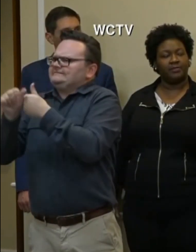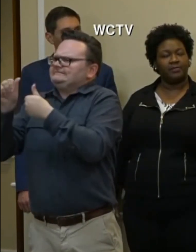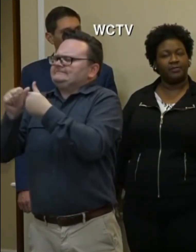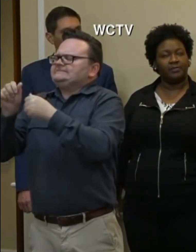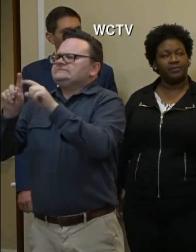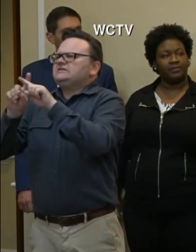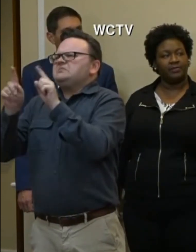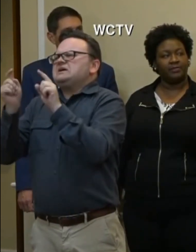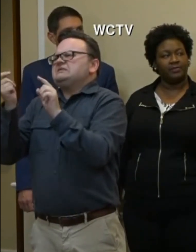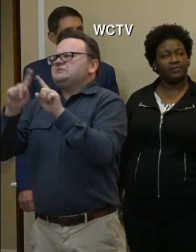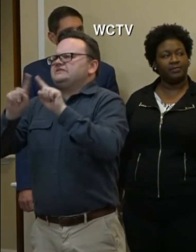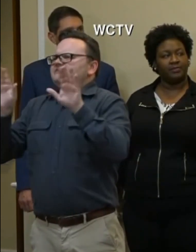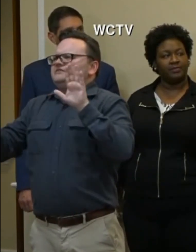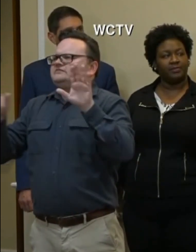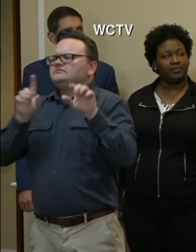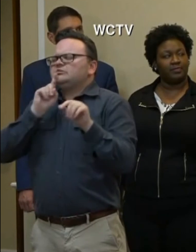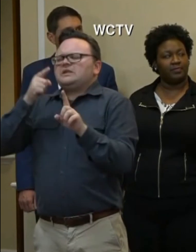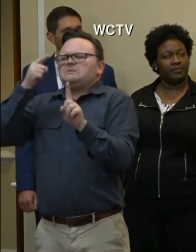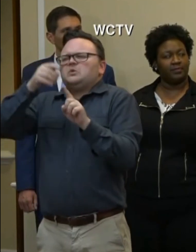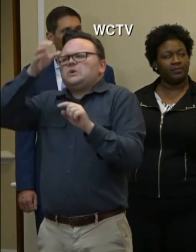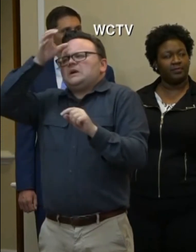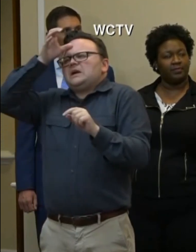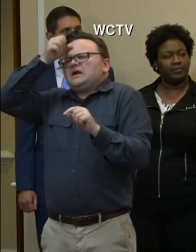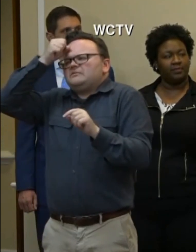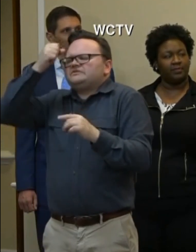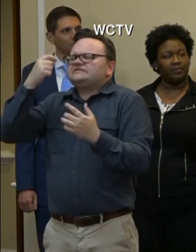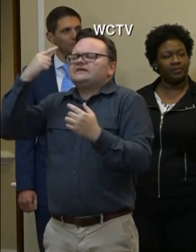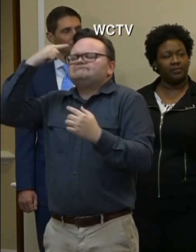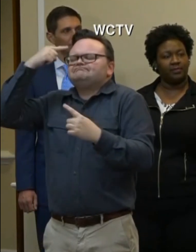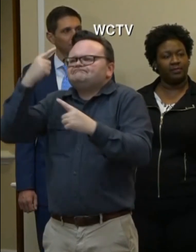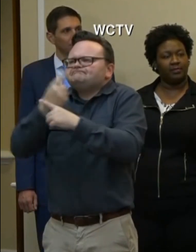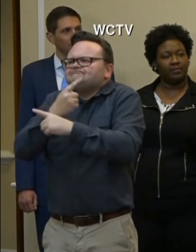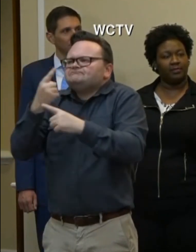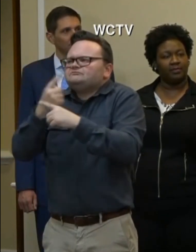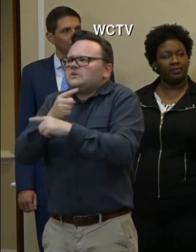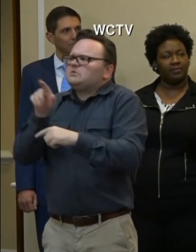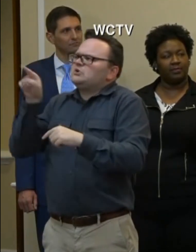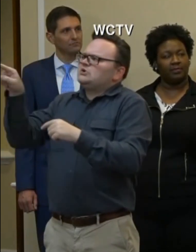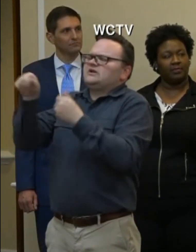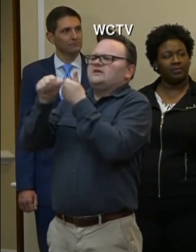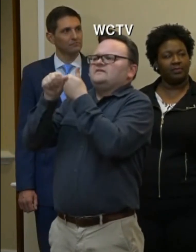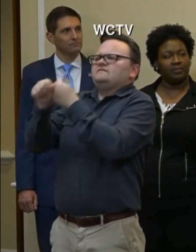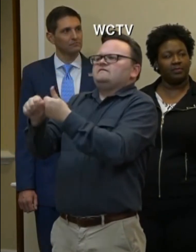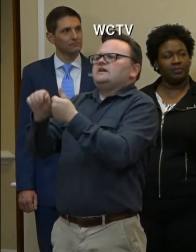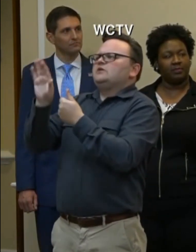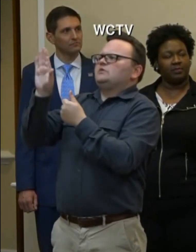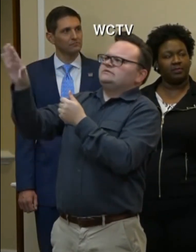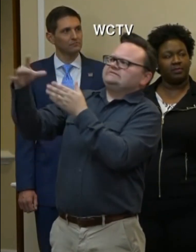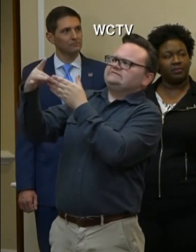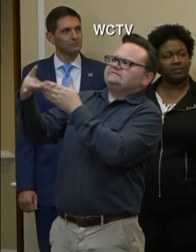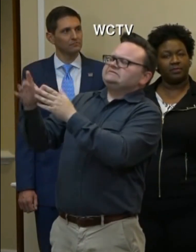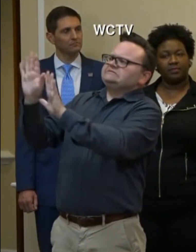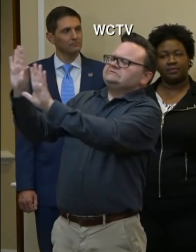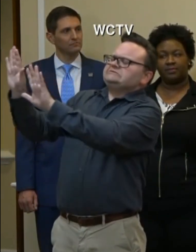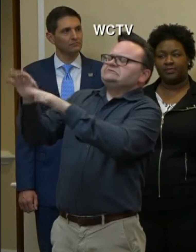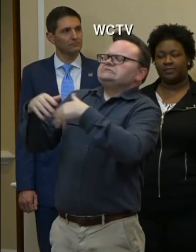that they're they're common-sense measures that he wants to do I didn't see any problem with it and and I think that that's the way to go so